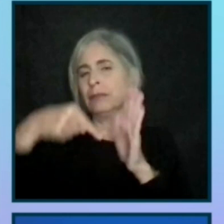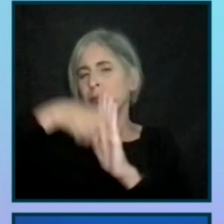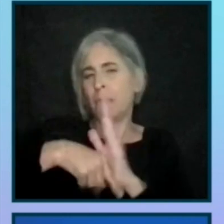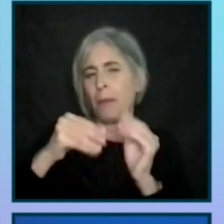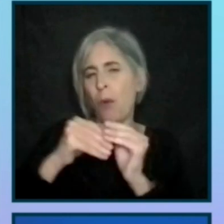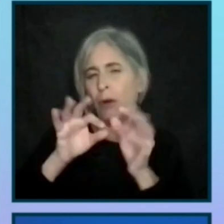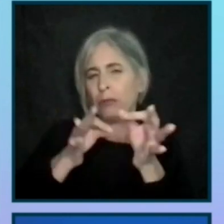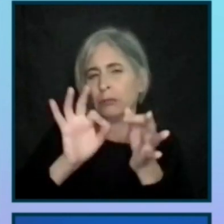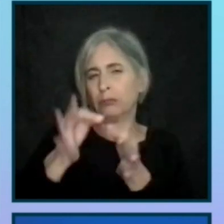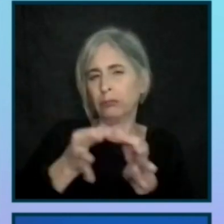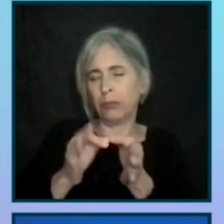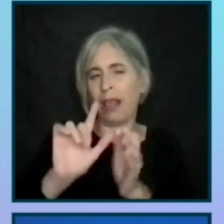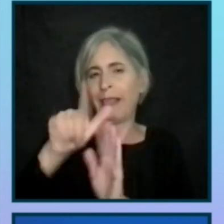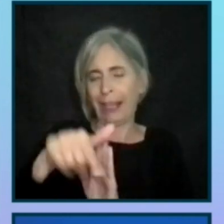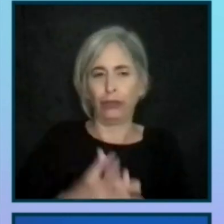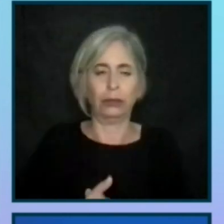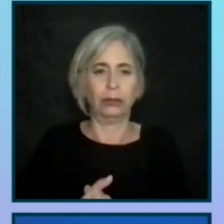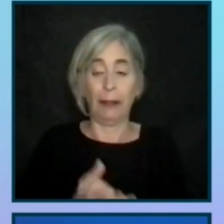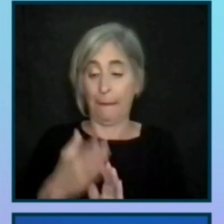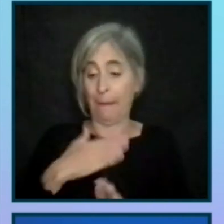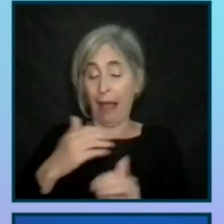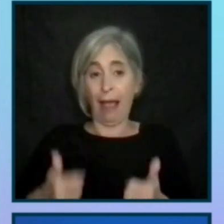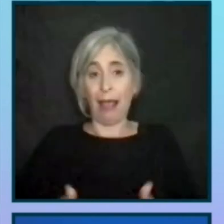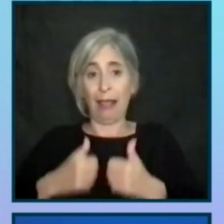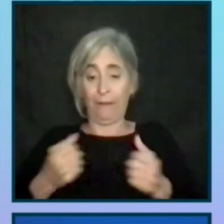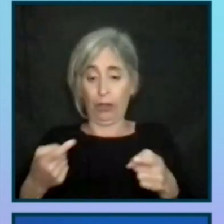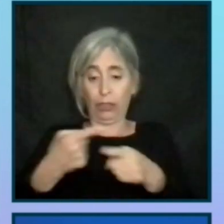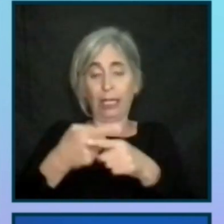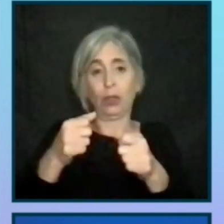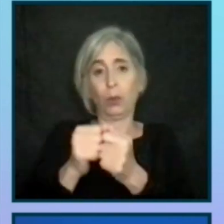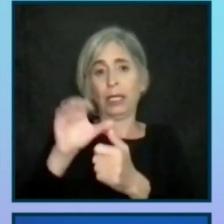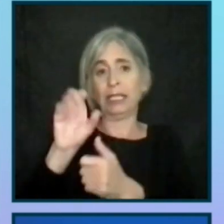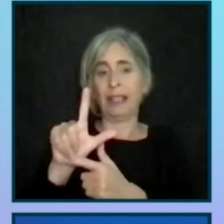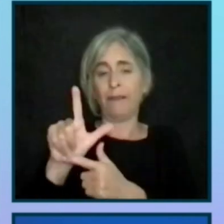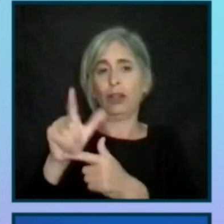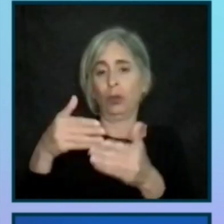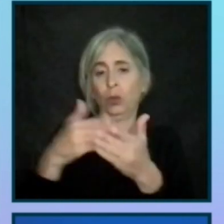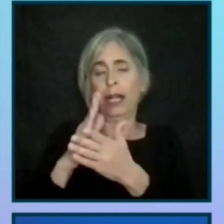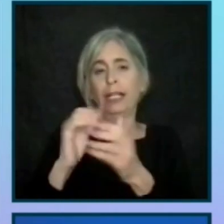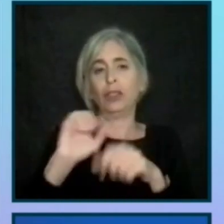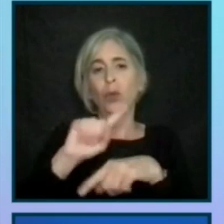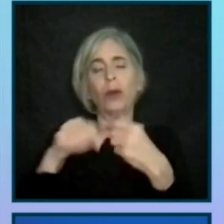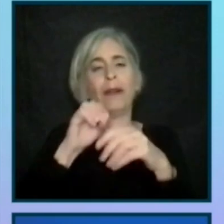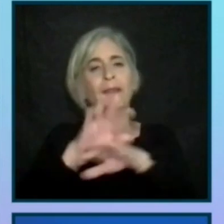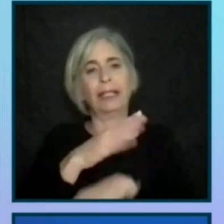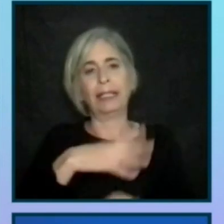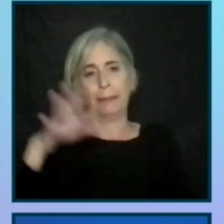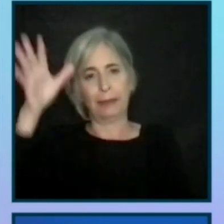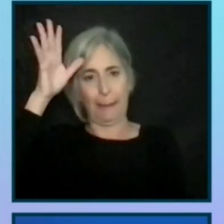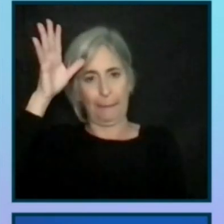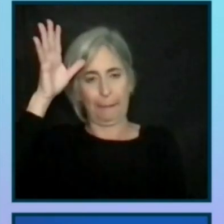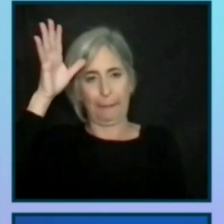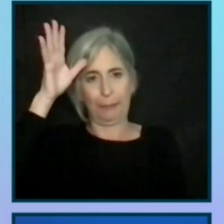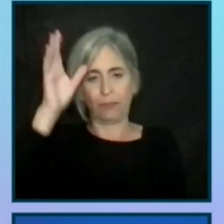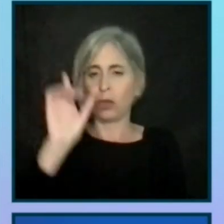Now my life intersected with civil rights when it affected my dad. And I'd like to take a moment to describe a bit